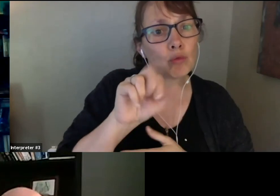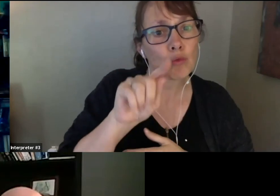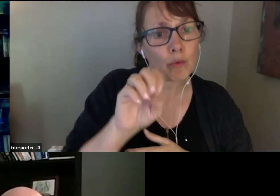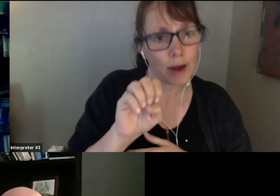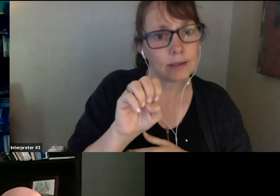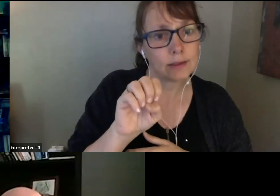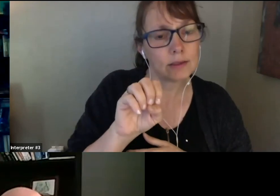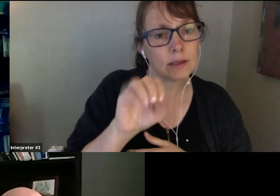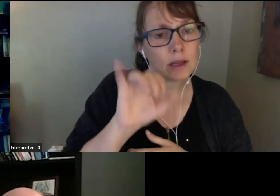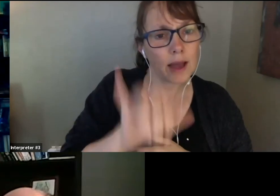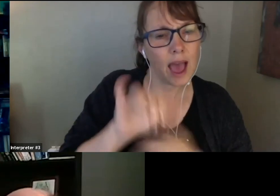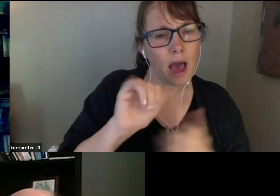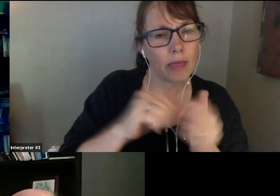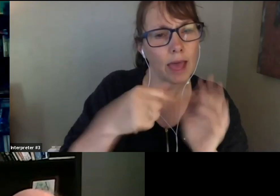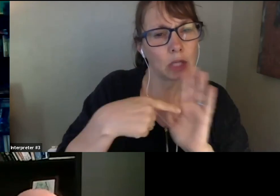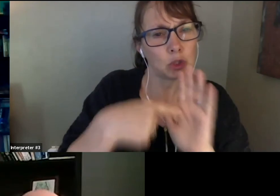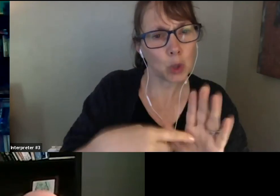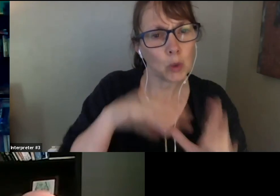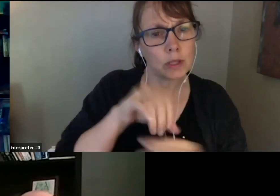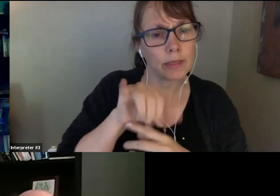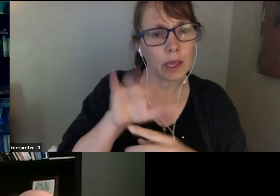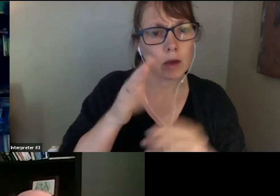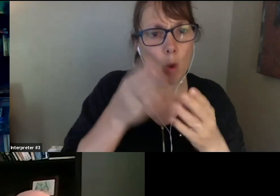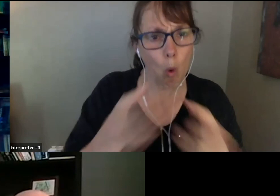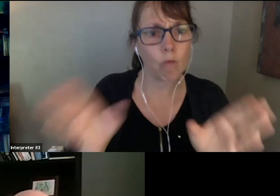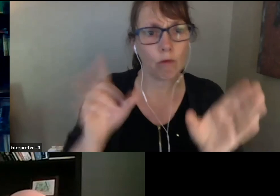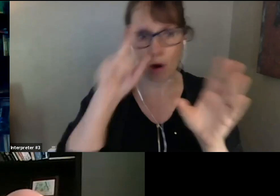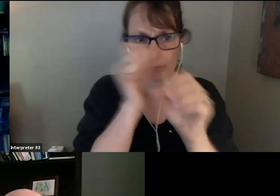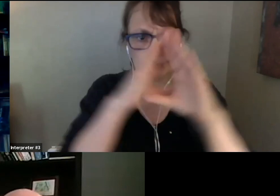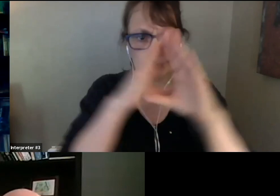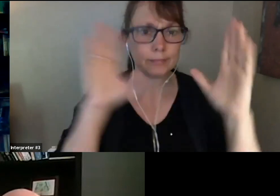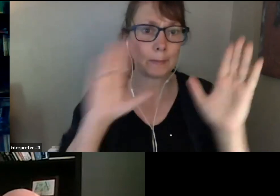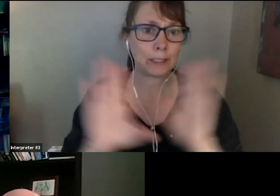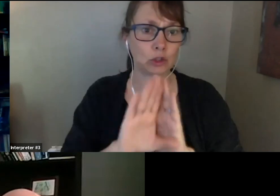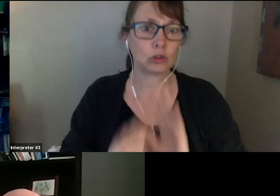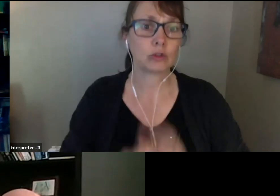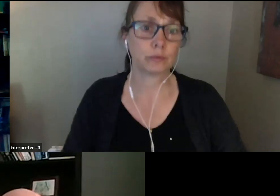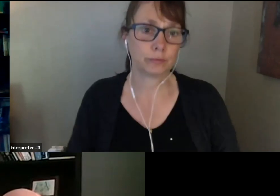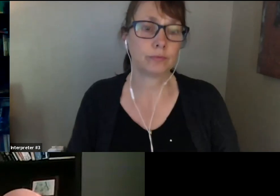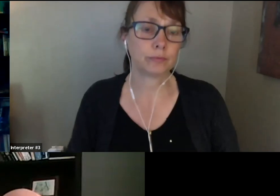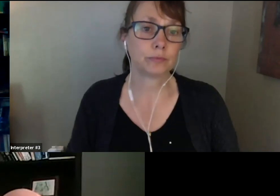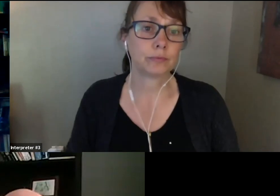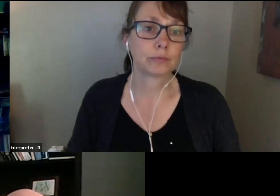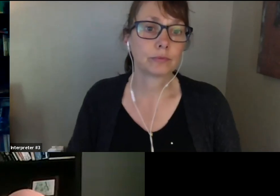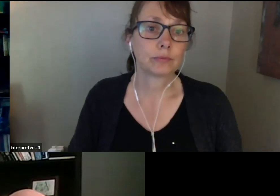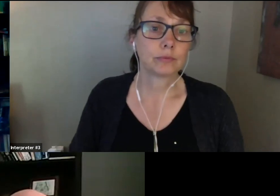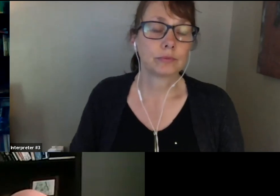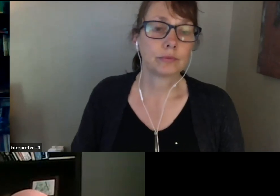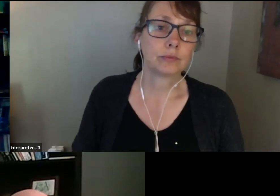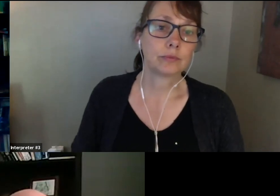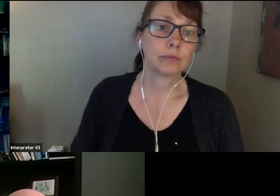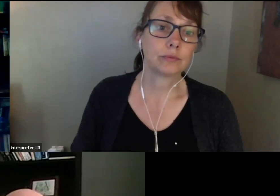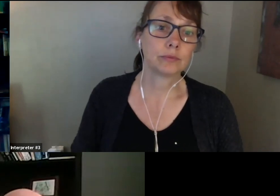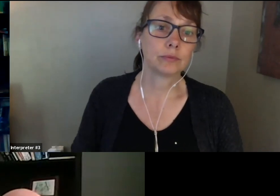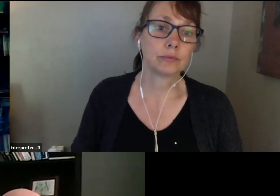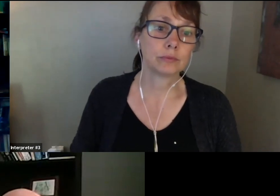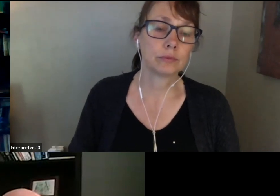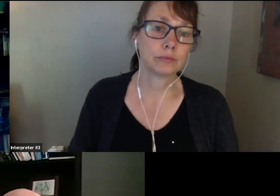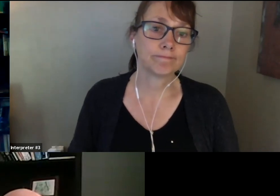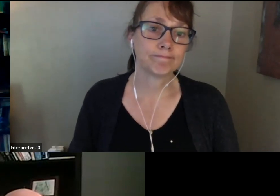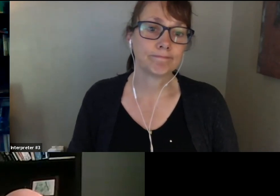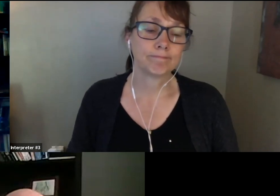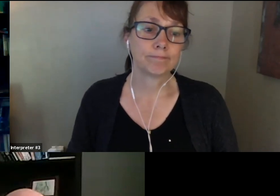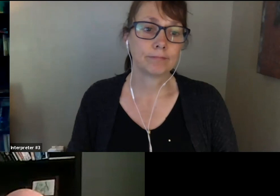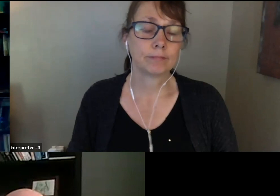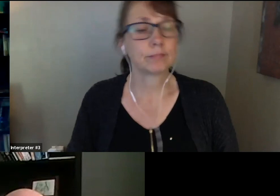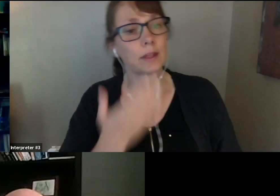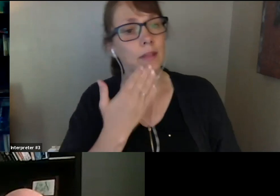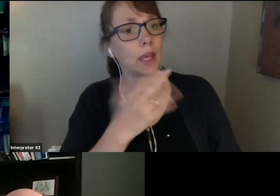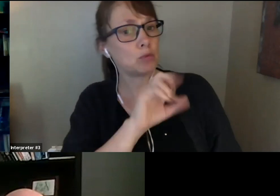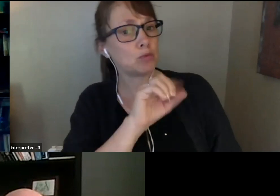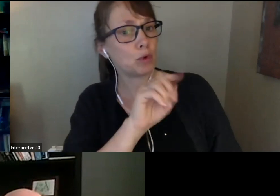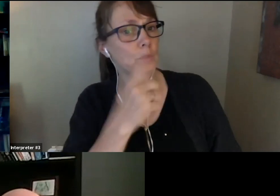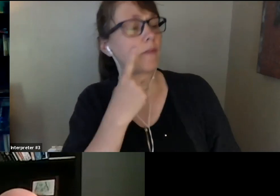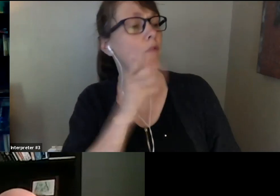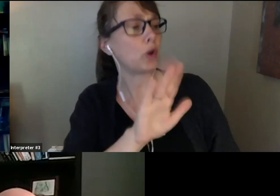out in this picture. TUMMINIA: Thanks for your comments, Bruce.